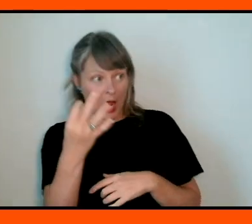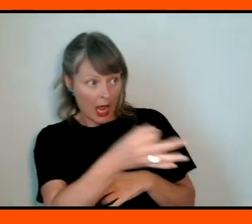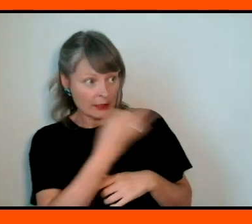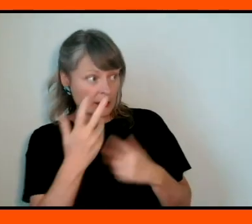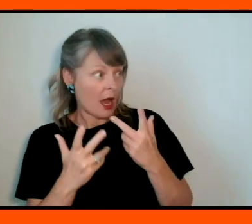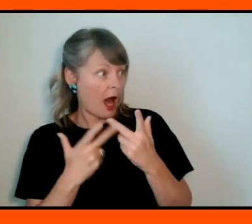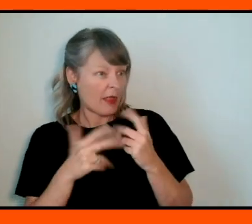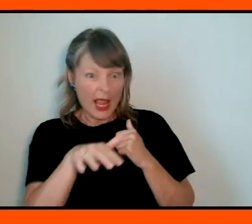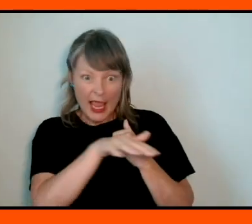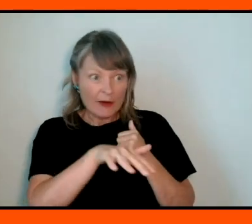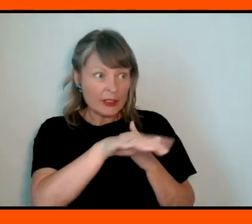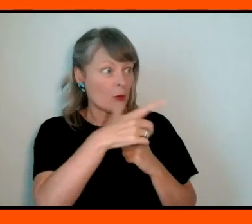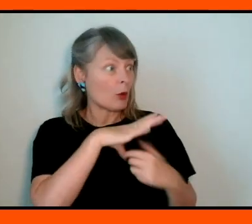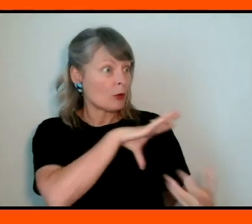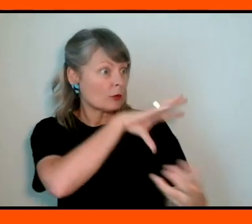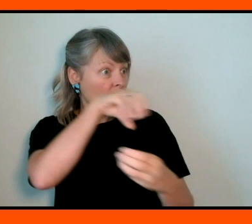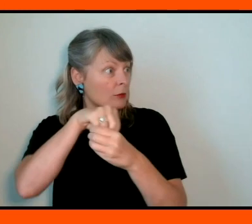to see if that’s also of interest to them.